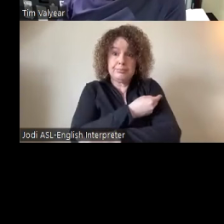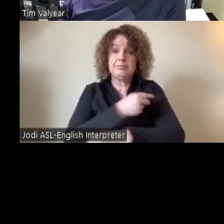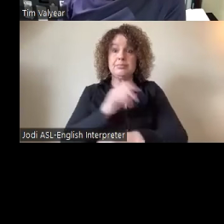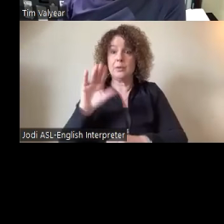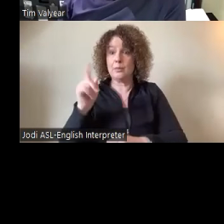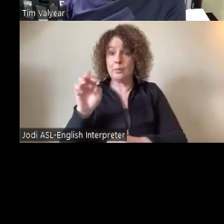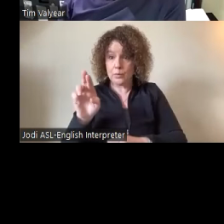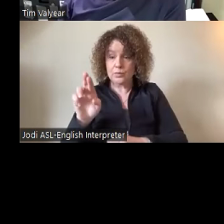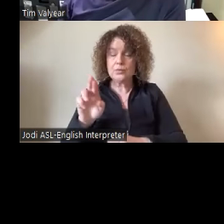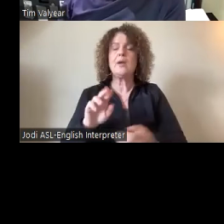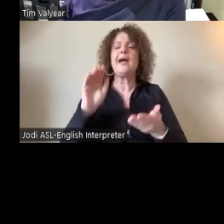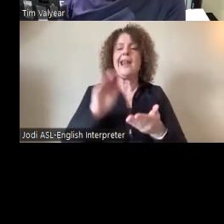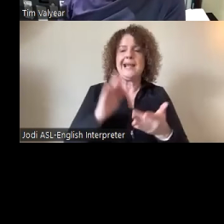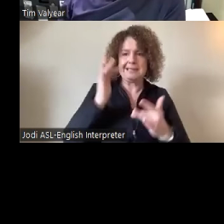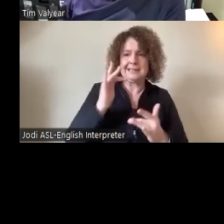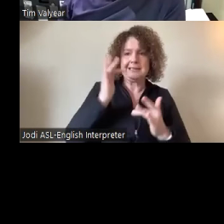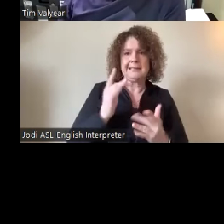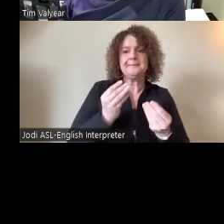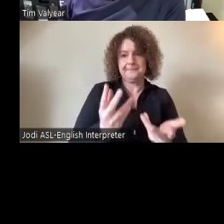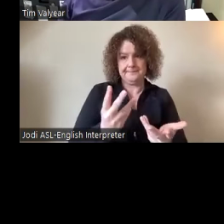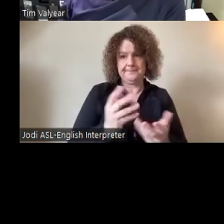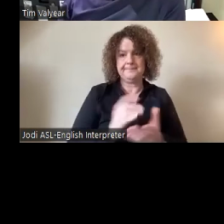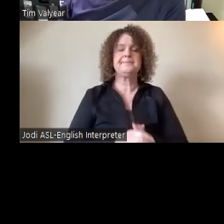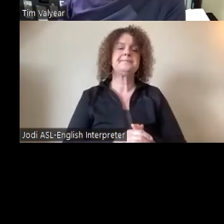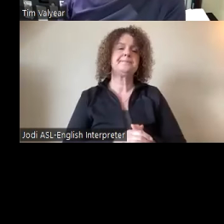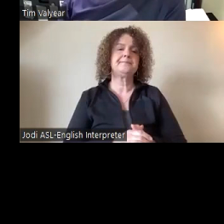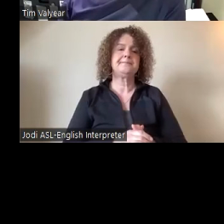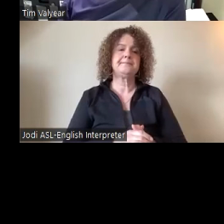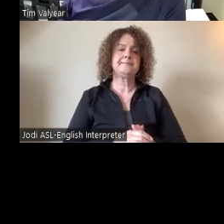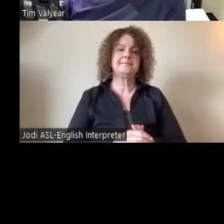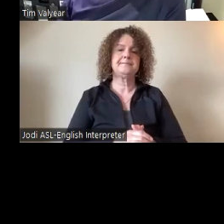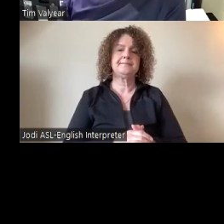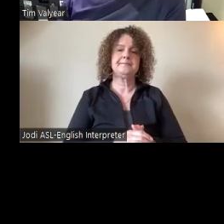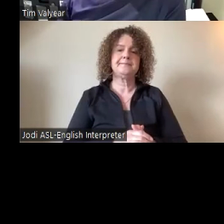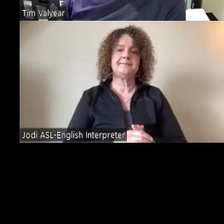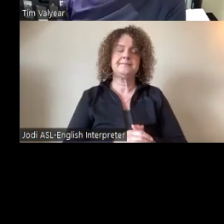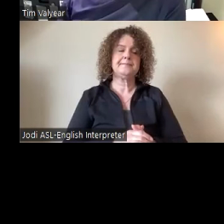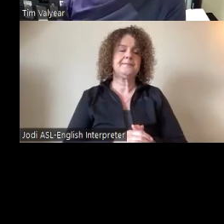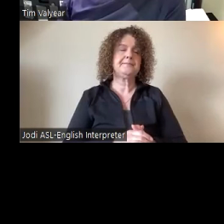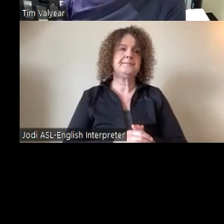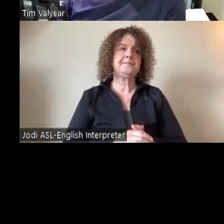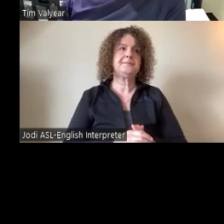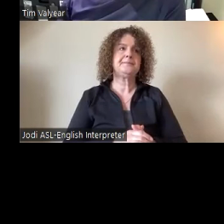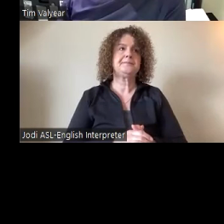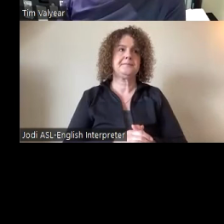are break through infections. Not as many. Those up to date with their vaccines and booster have much less you